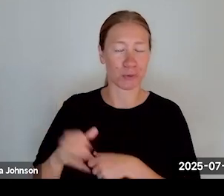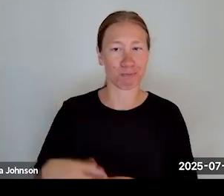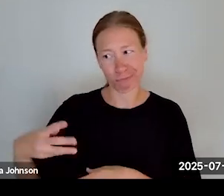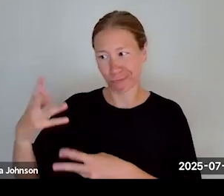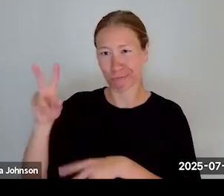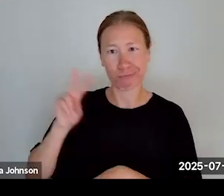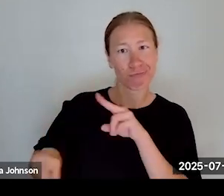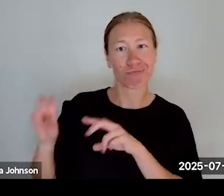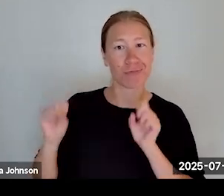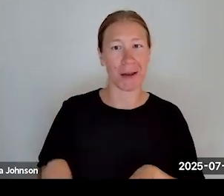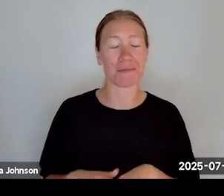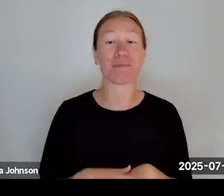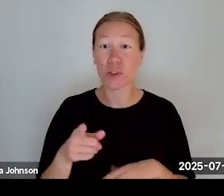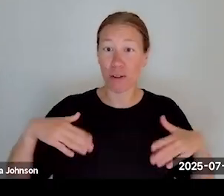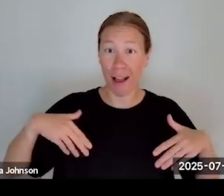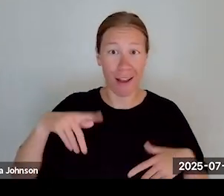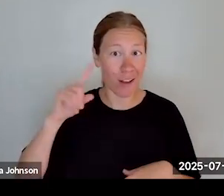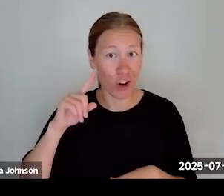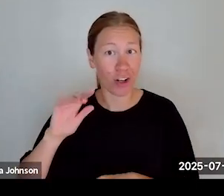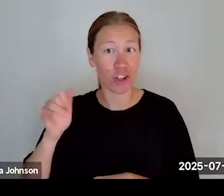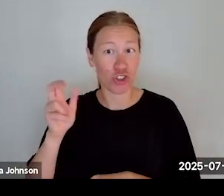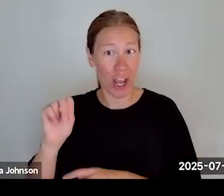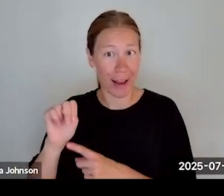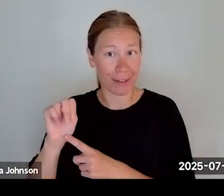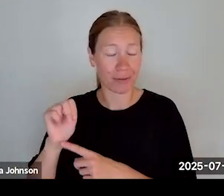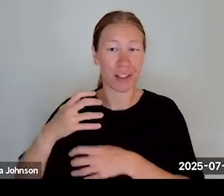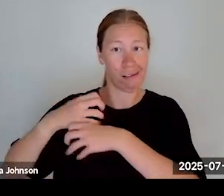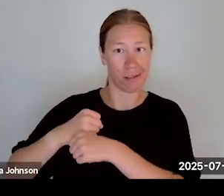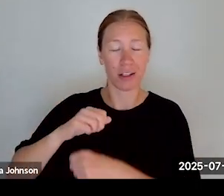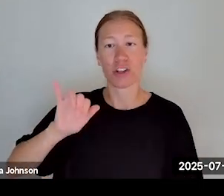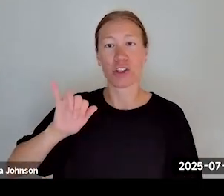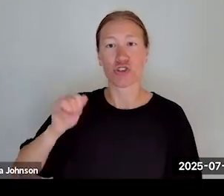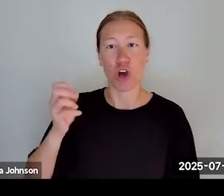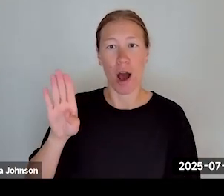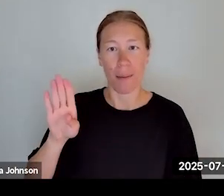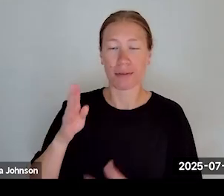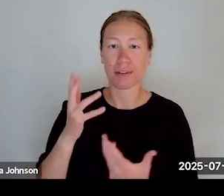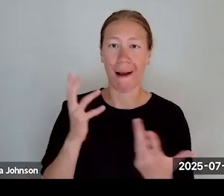If you've never heard of the Job Accommodation Network or JAN, it's a fantastic and free tool